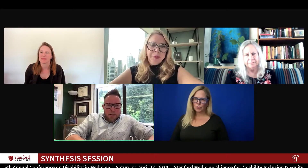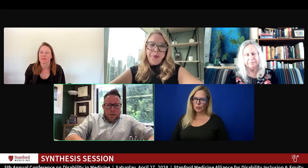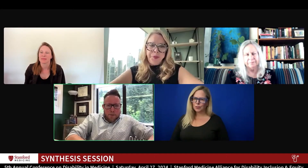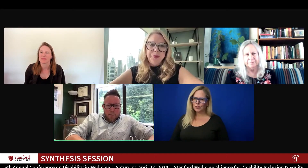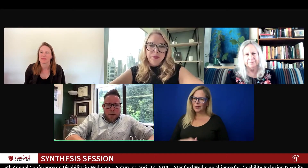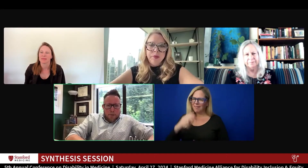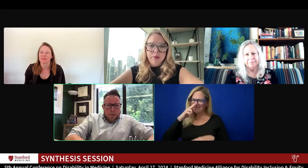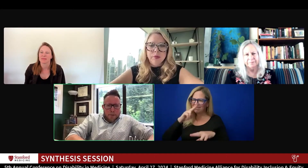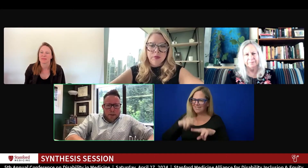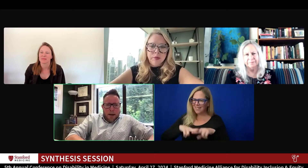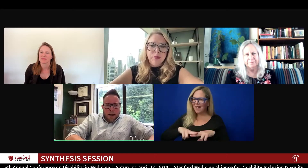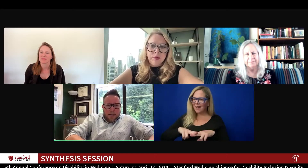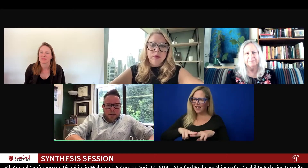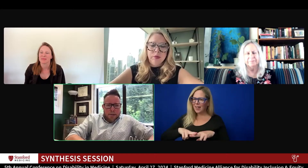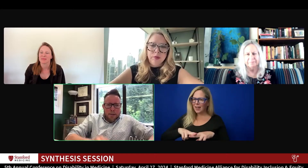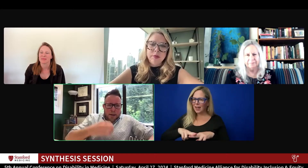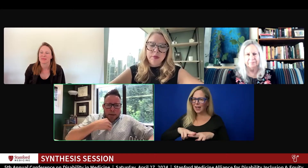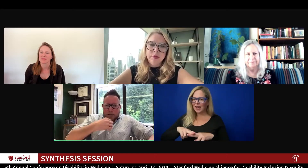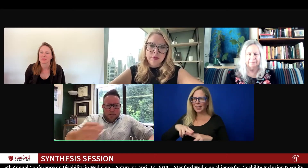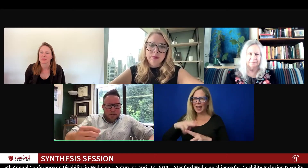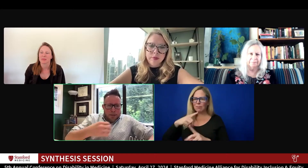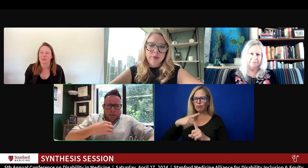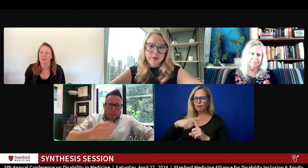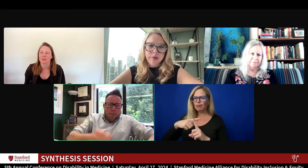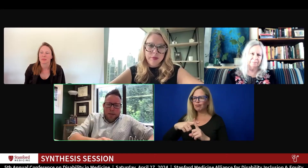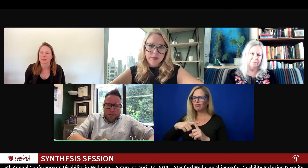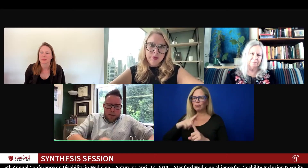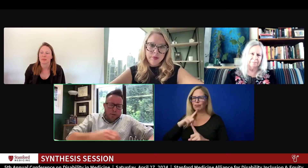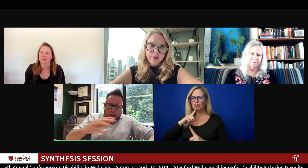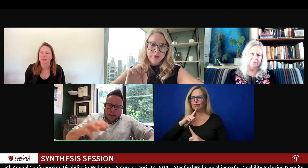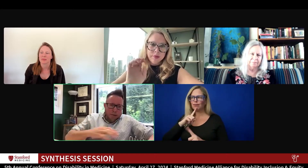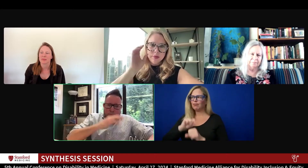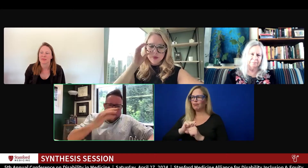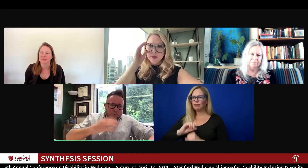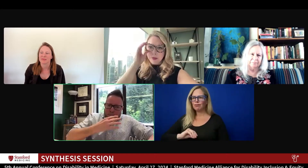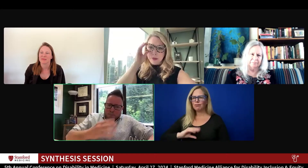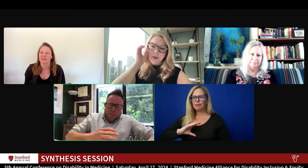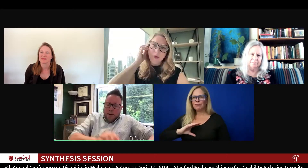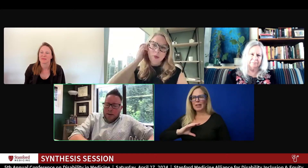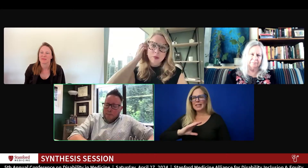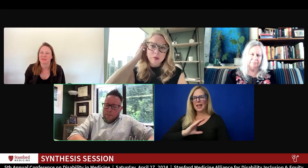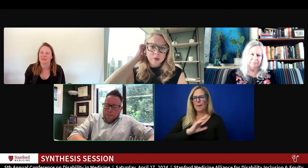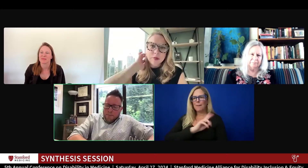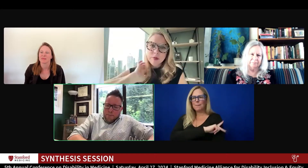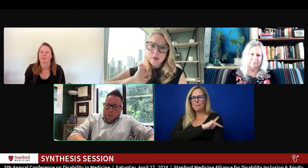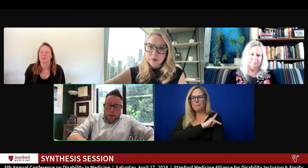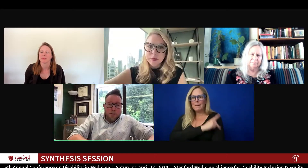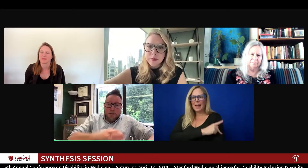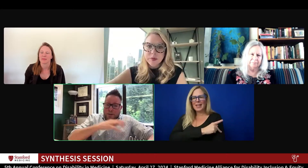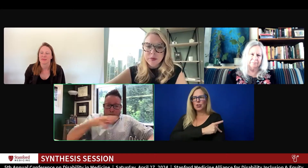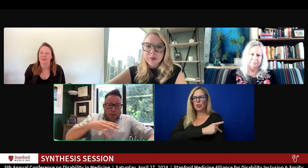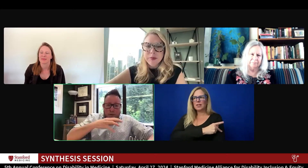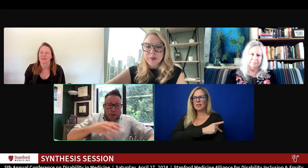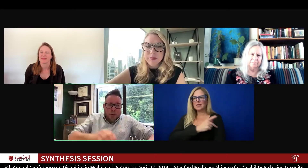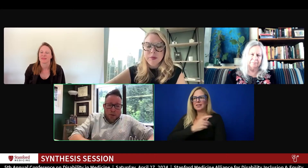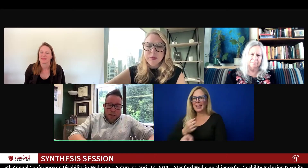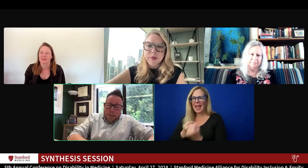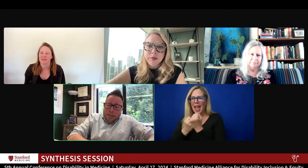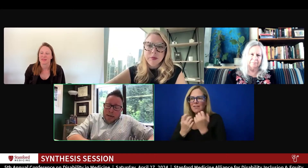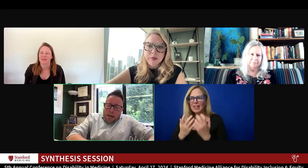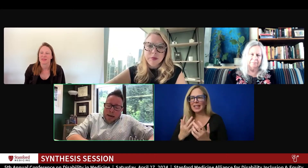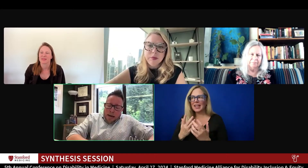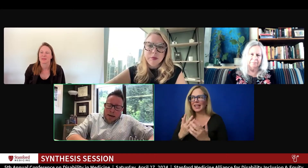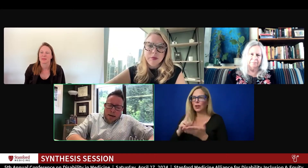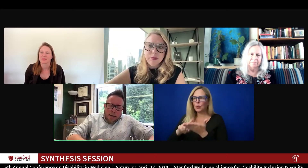really affirmative as like a patient, as a patient advocate, researcher, all those components,